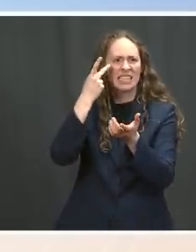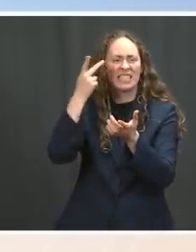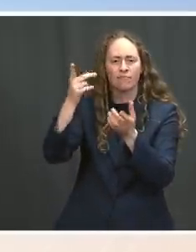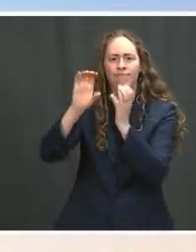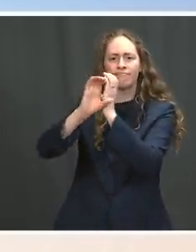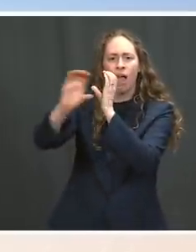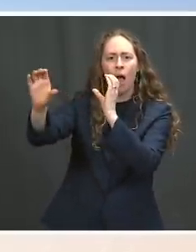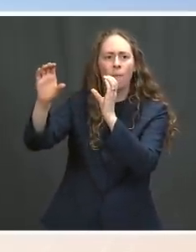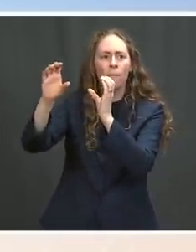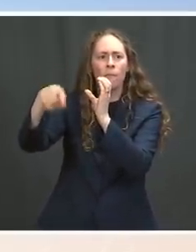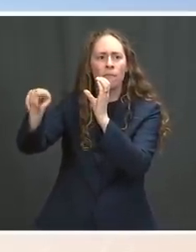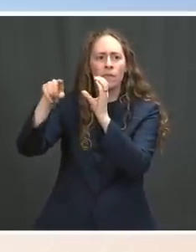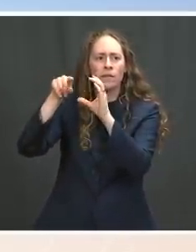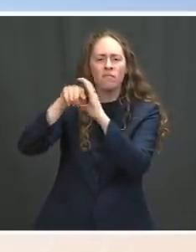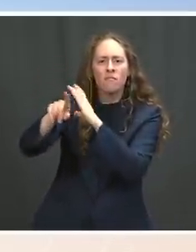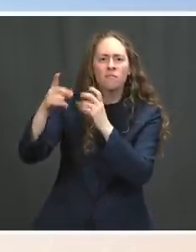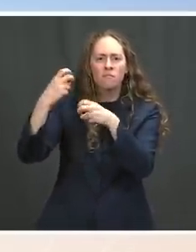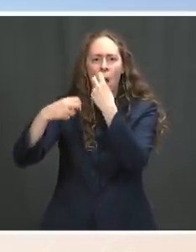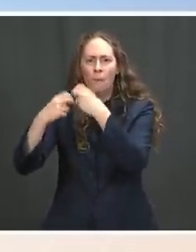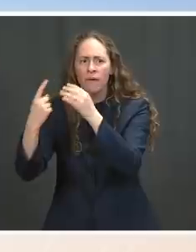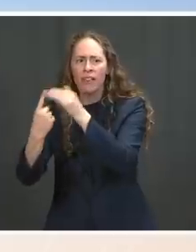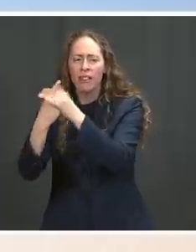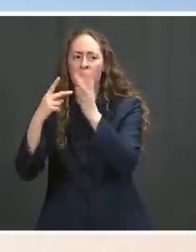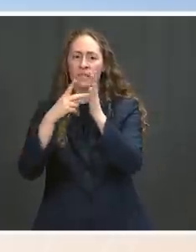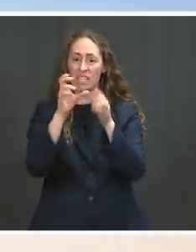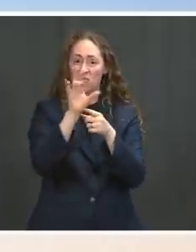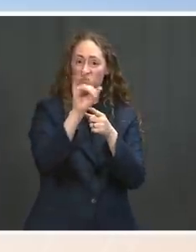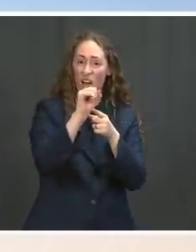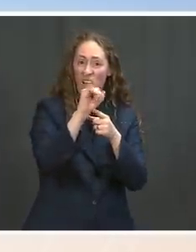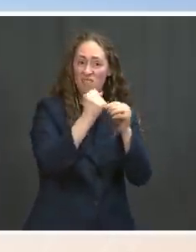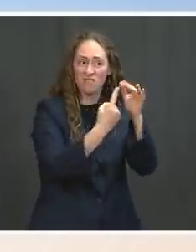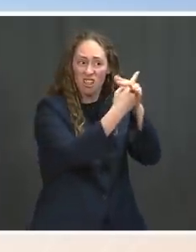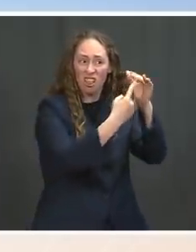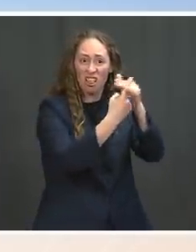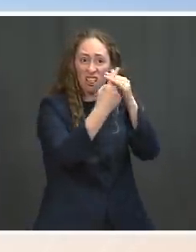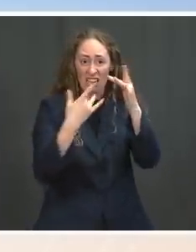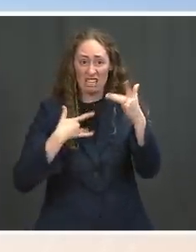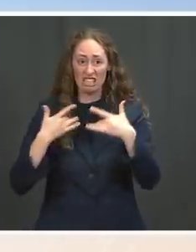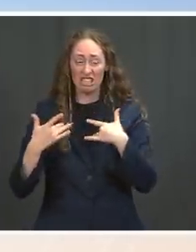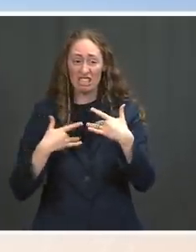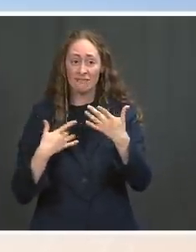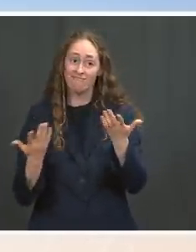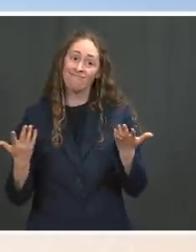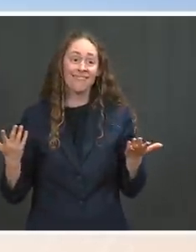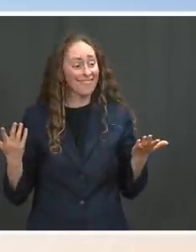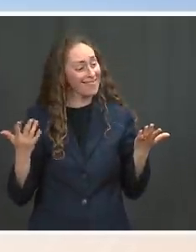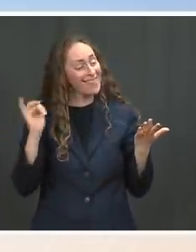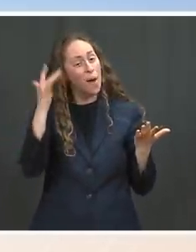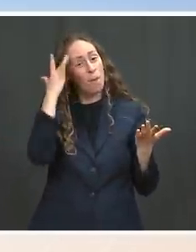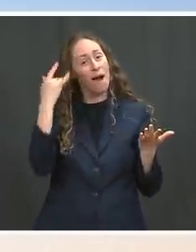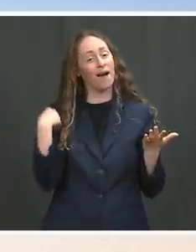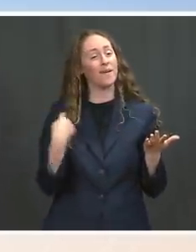Or any concern about that? Ms. Psaki: That's what we're made for here. We certainly know that -- and the President knew from having served